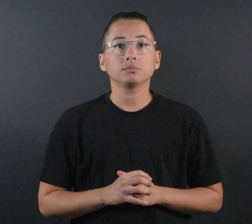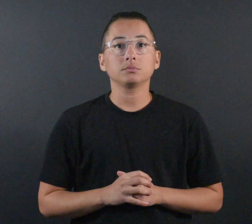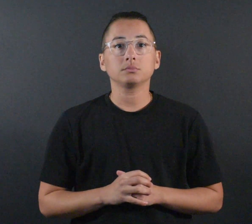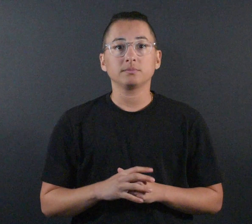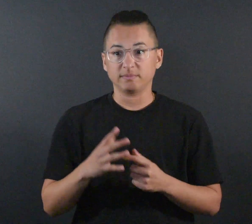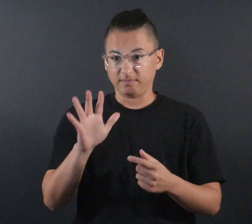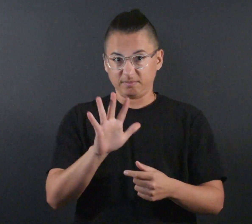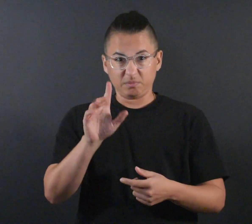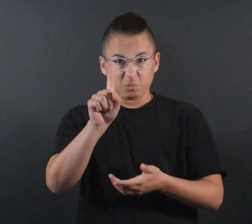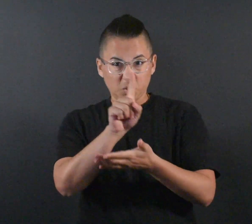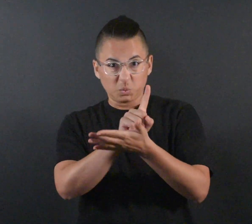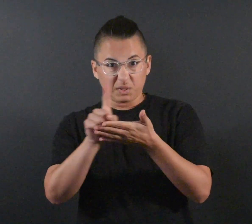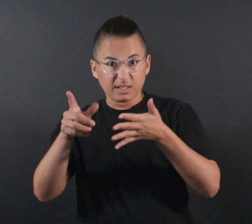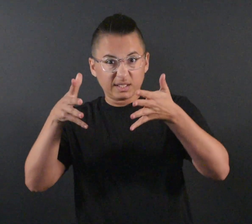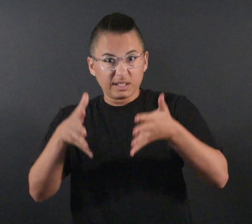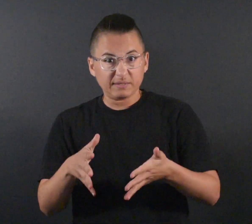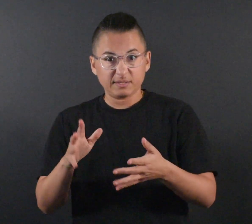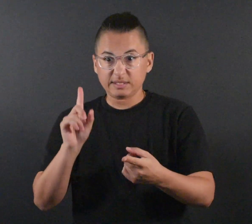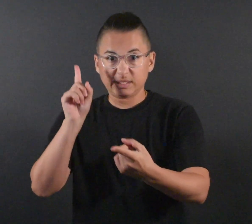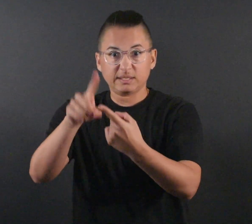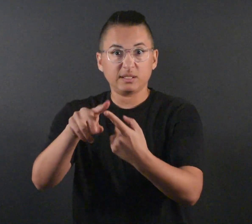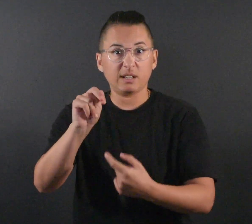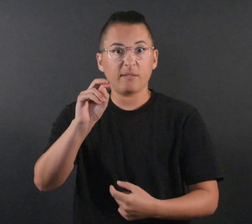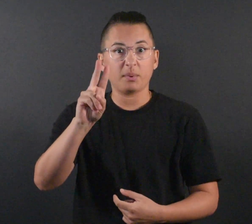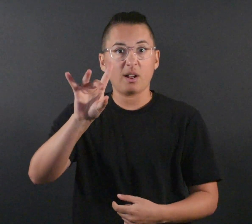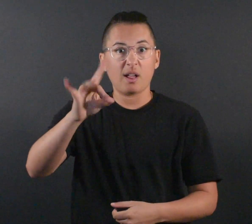With just over a week to go before the November 8 General Election,